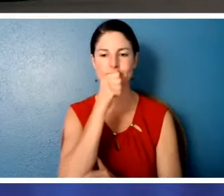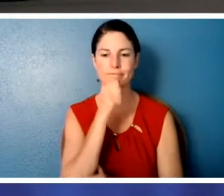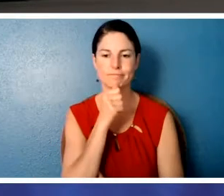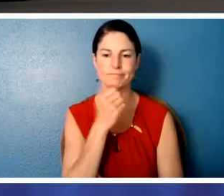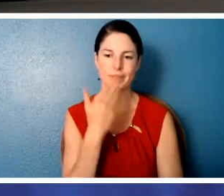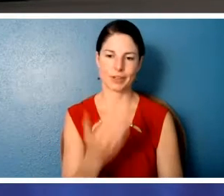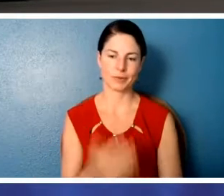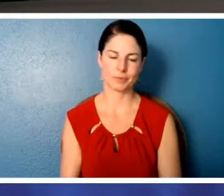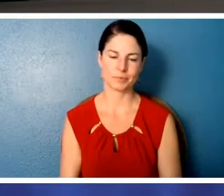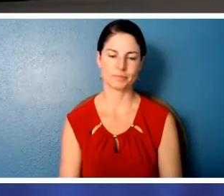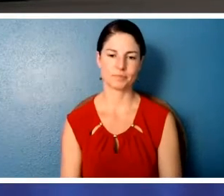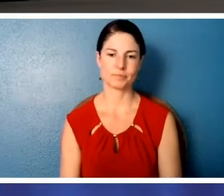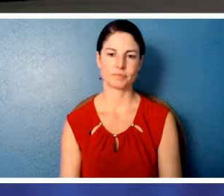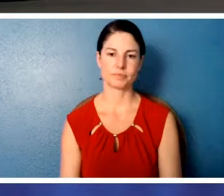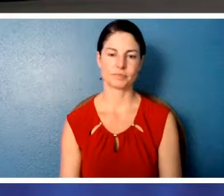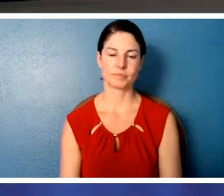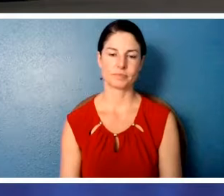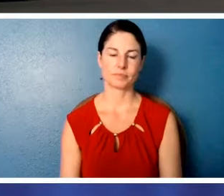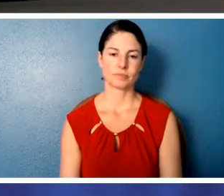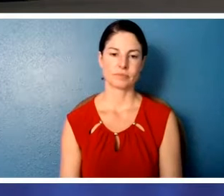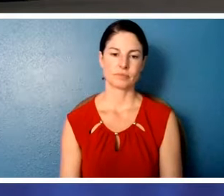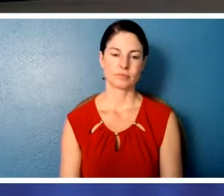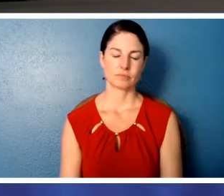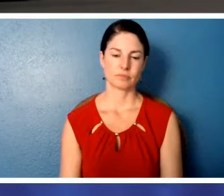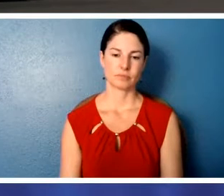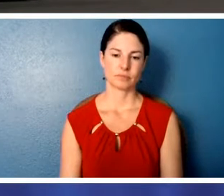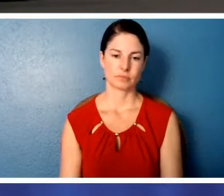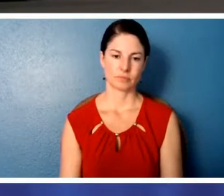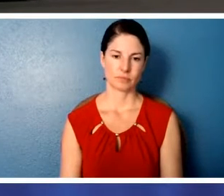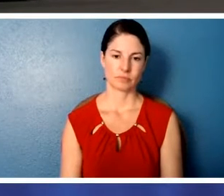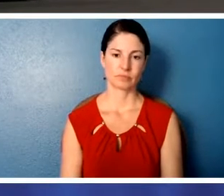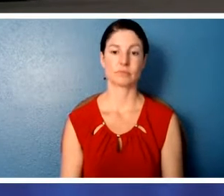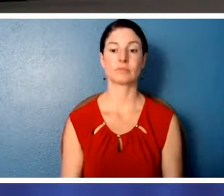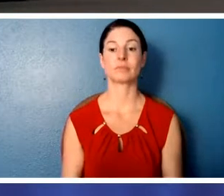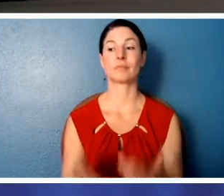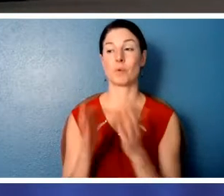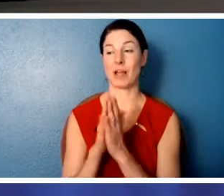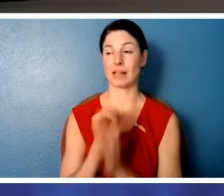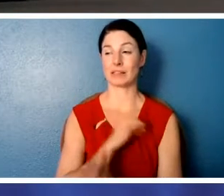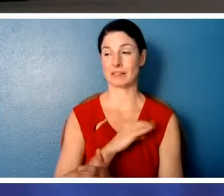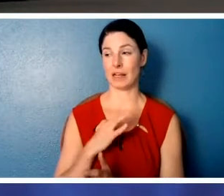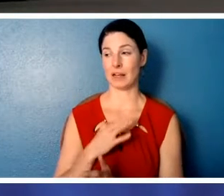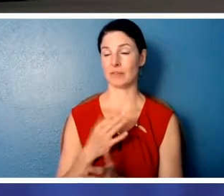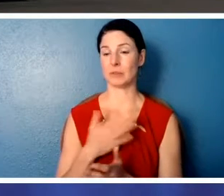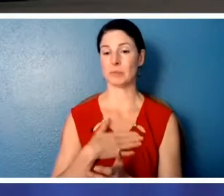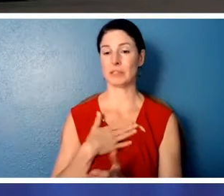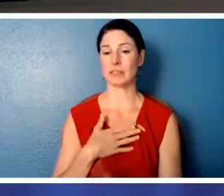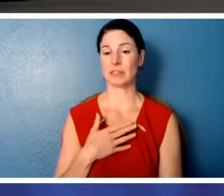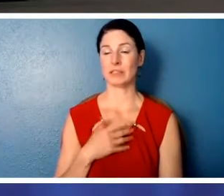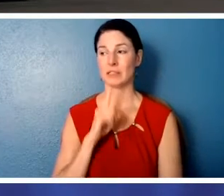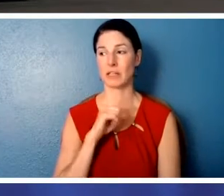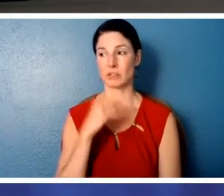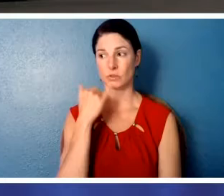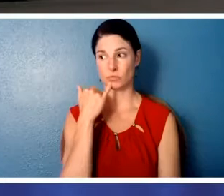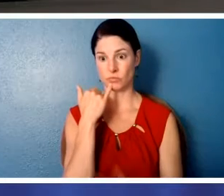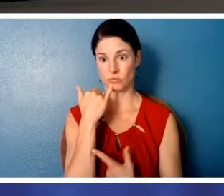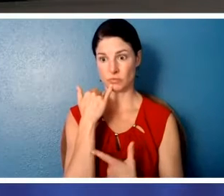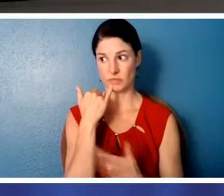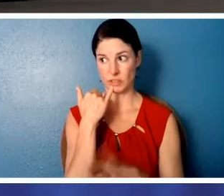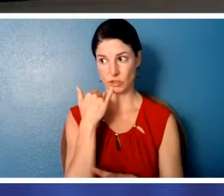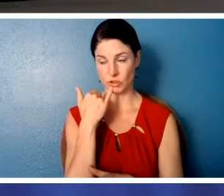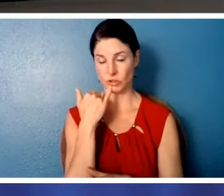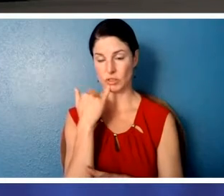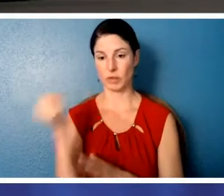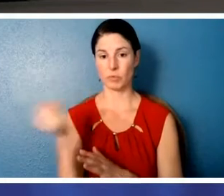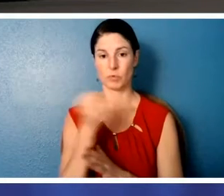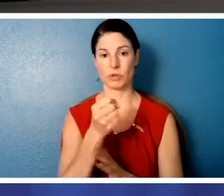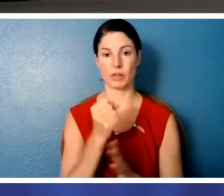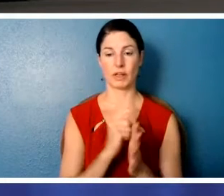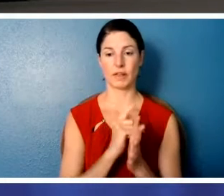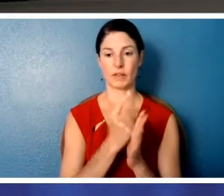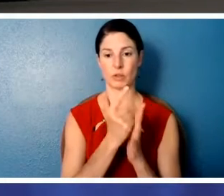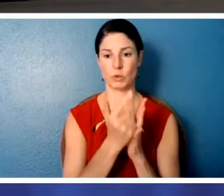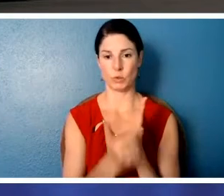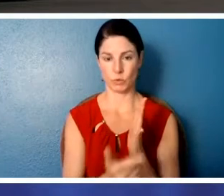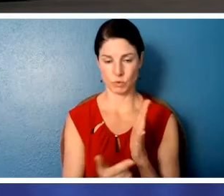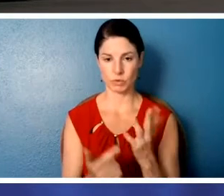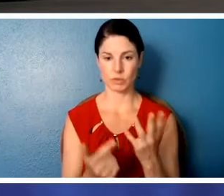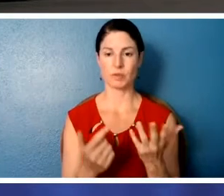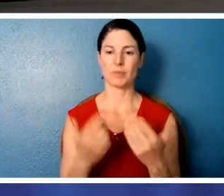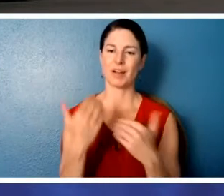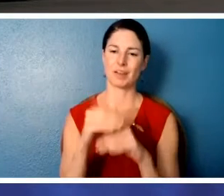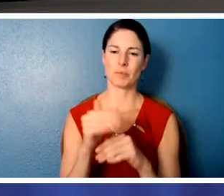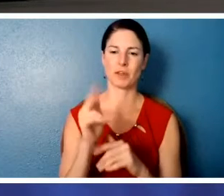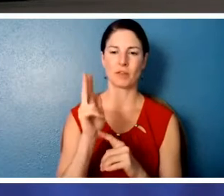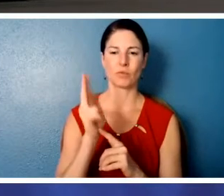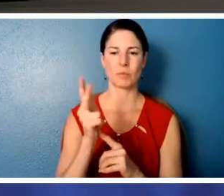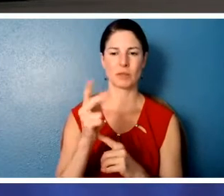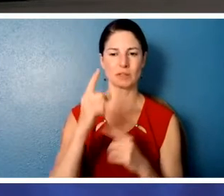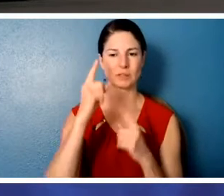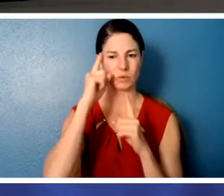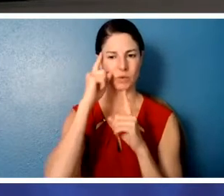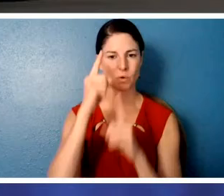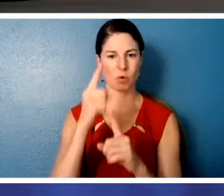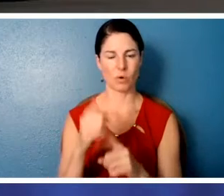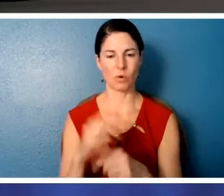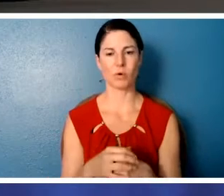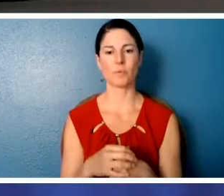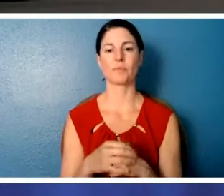I will ask staff to transfer the color into the workshop and each color will have at least three minutes to provide input more time may be allowed, especially as long as we make sure we get through everyone's interest in speaking tonight.